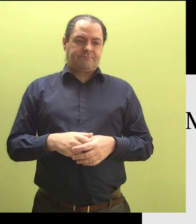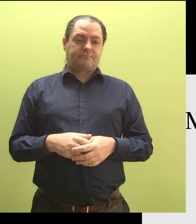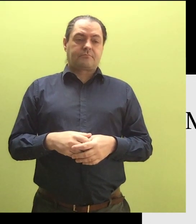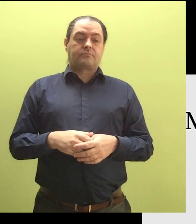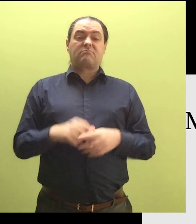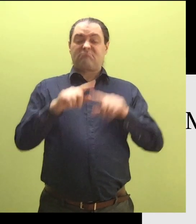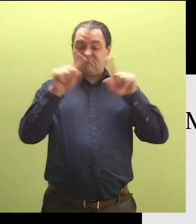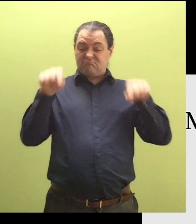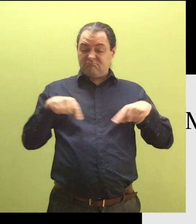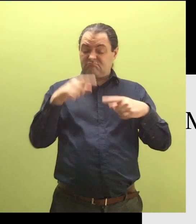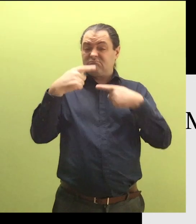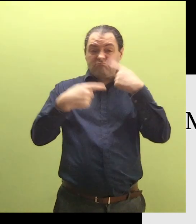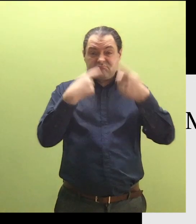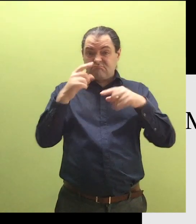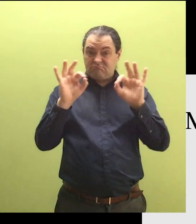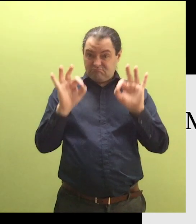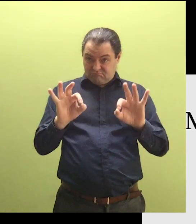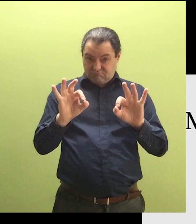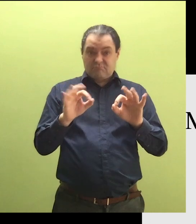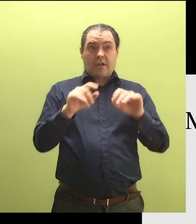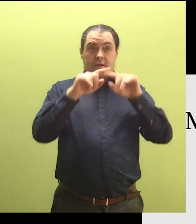The consent forms were explained and the picture description